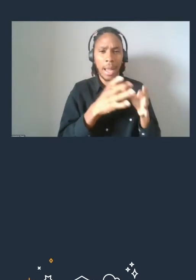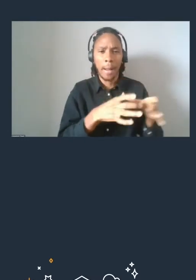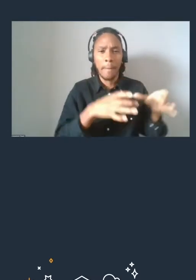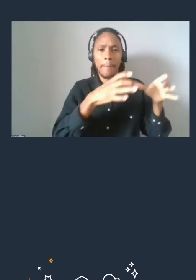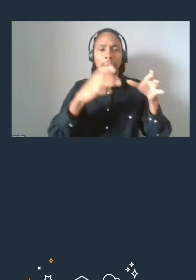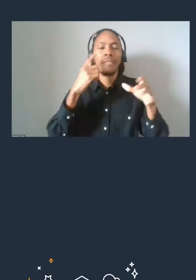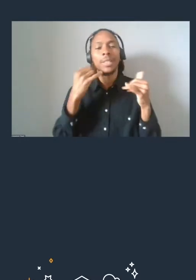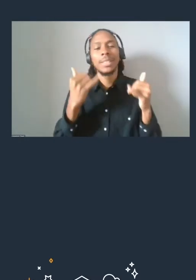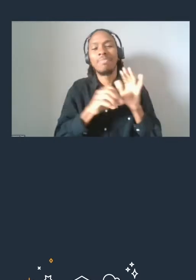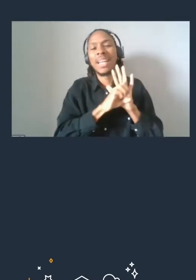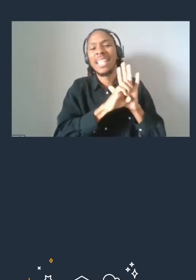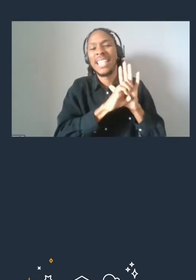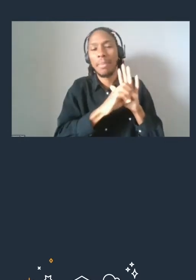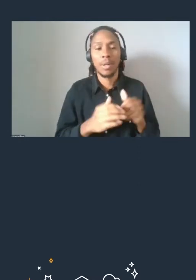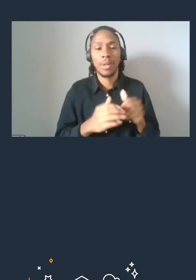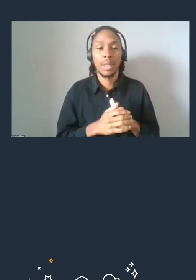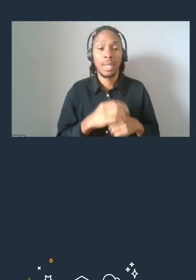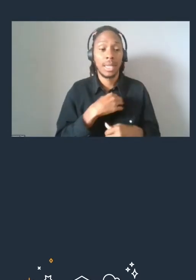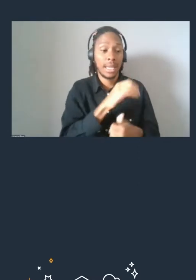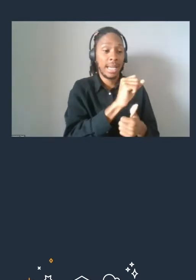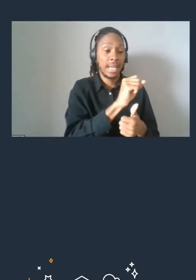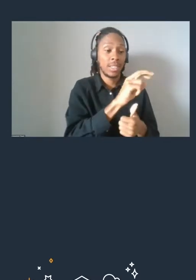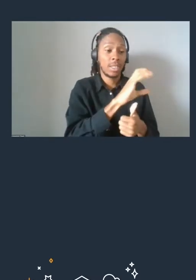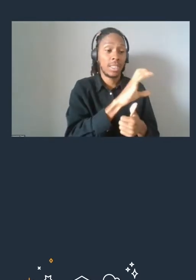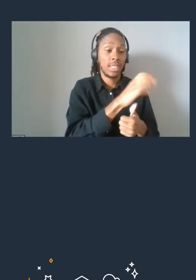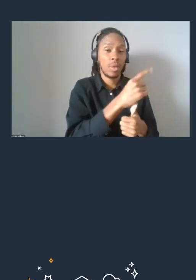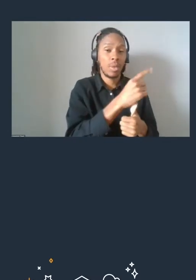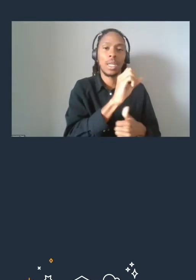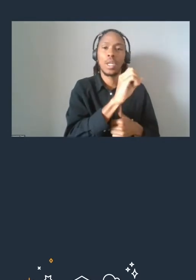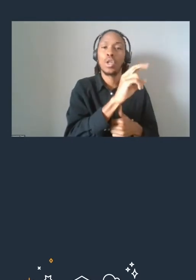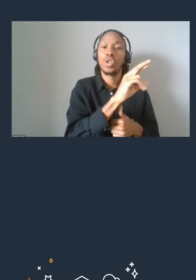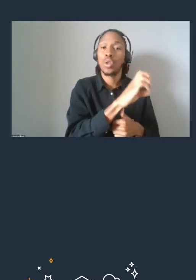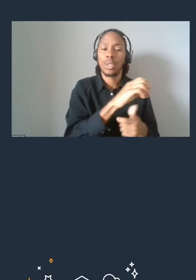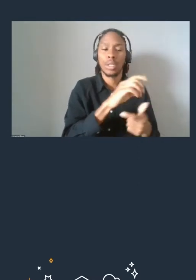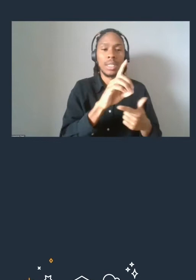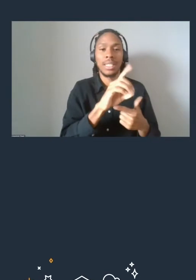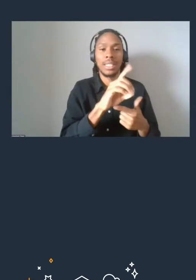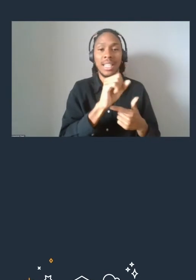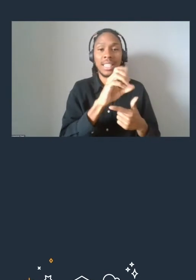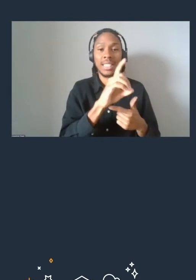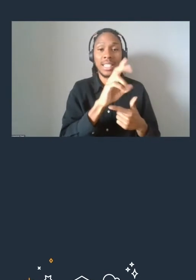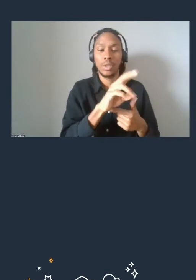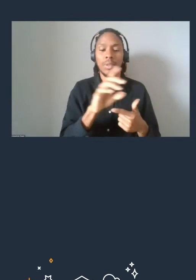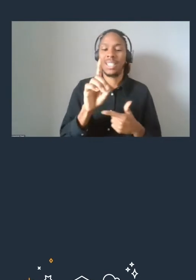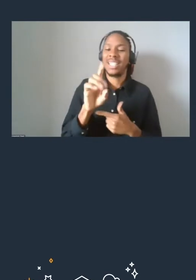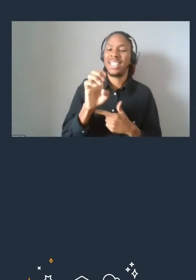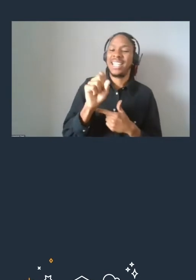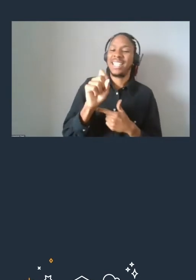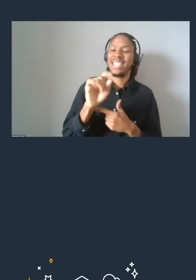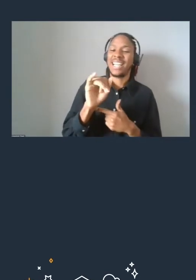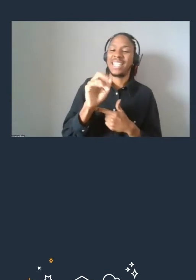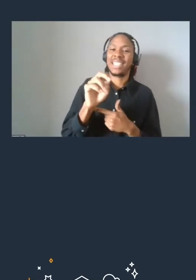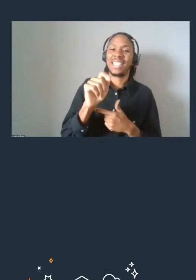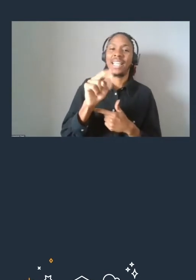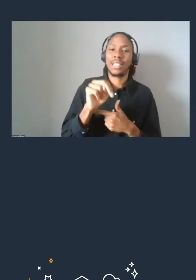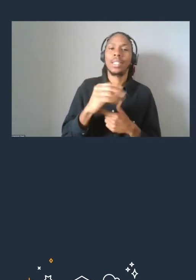So my src1 is the source bucket and dst2 is destination. Let's go and see src1 bucket.